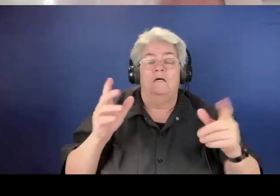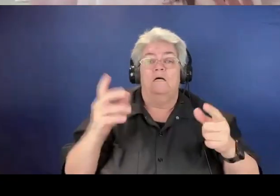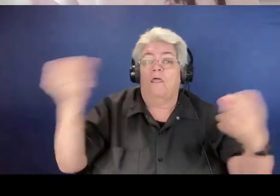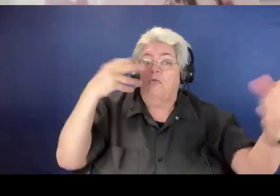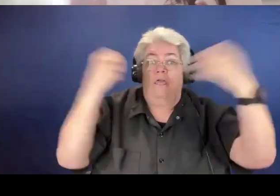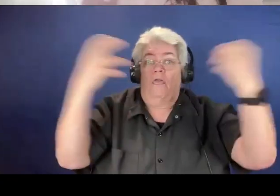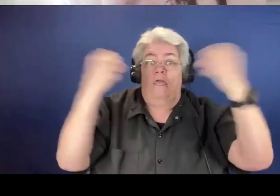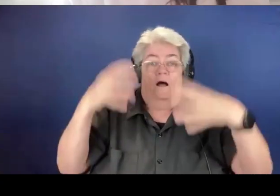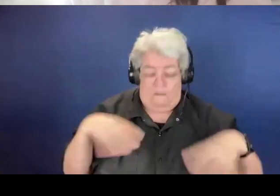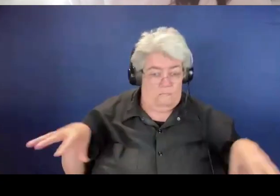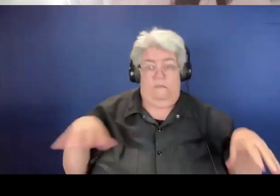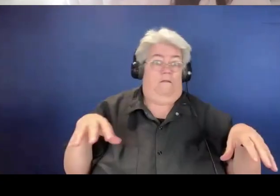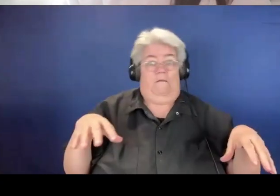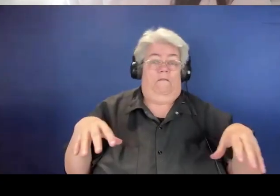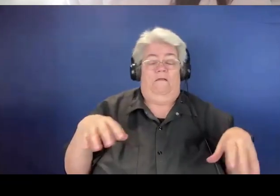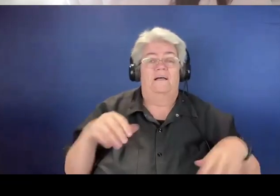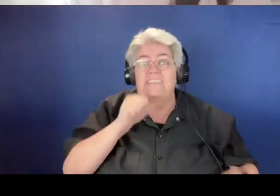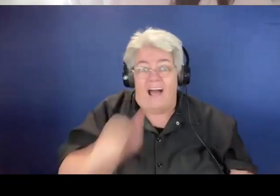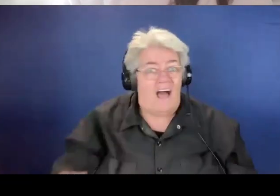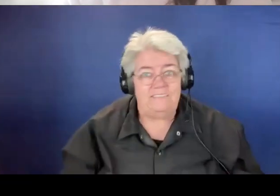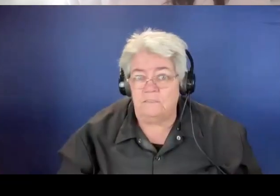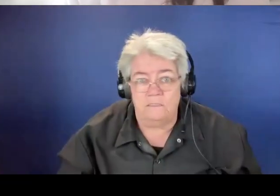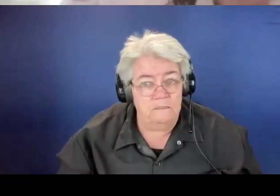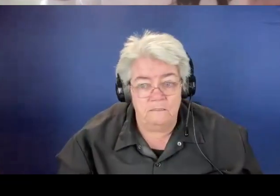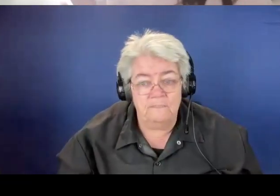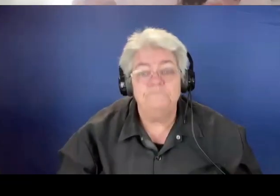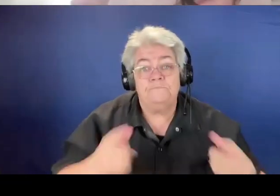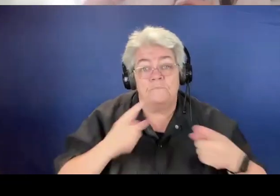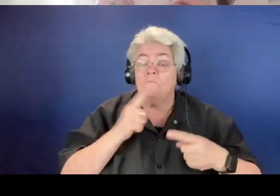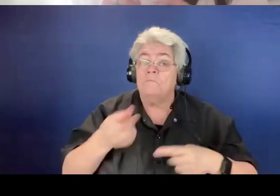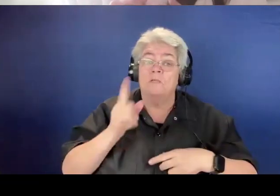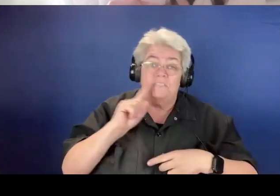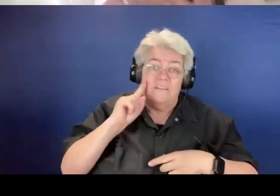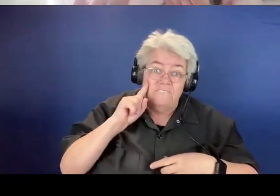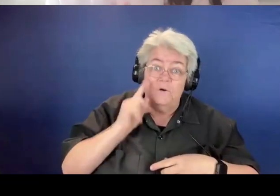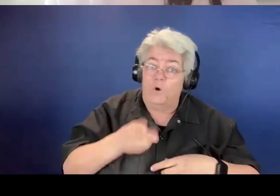Can children who are deaf and hard of hearing become bilingual? Yes they can.